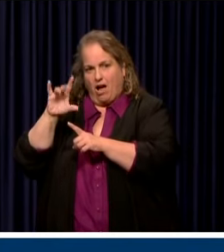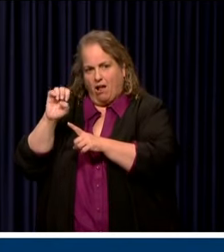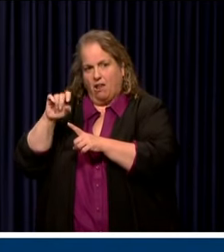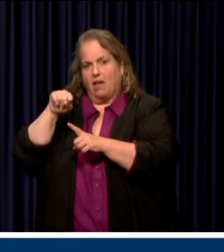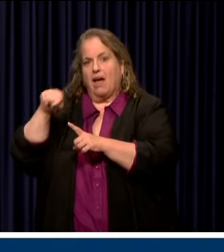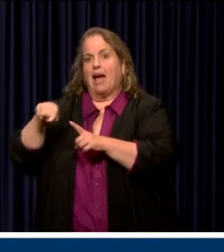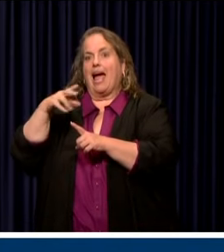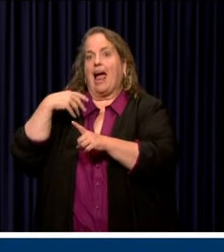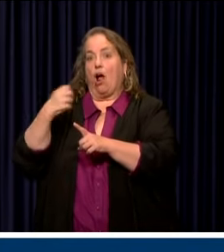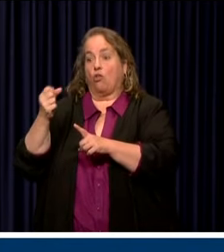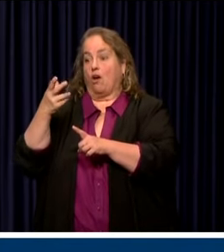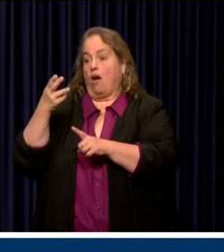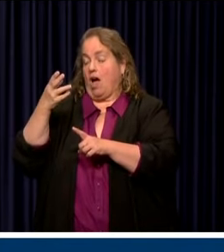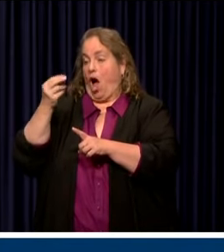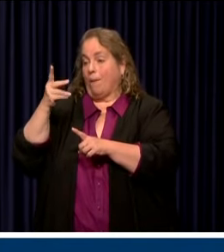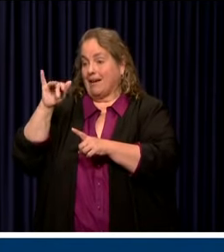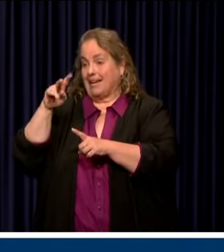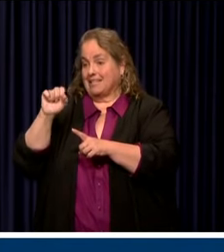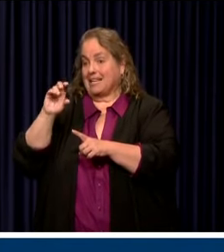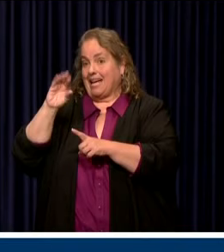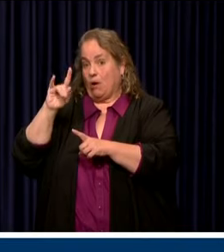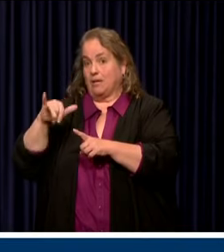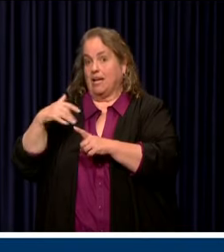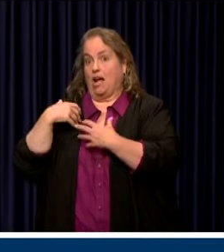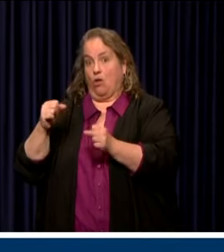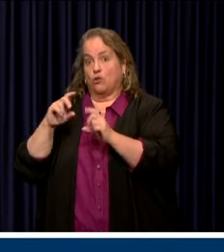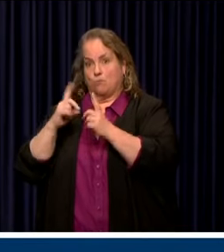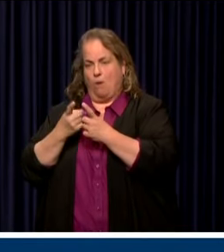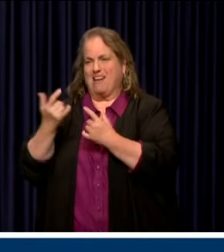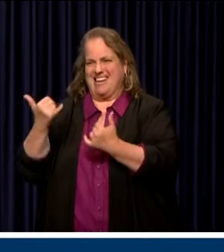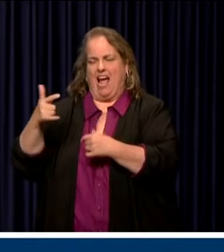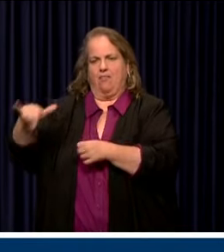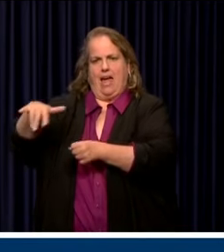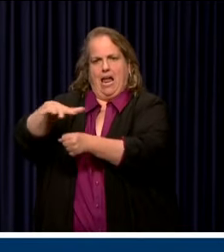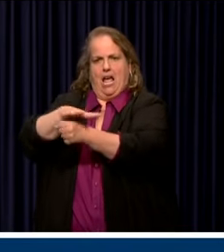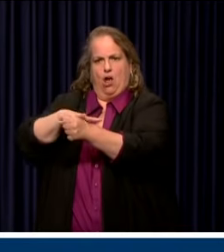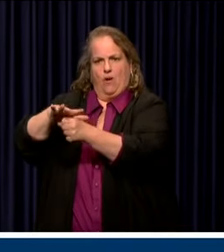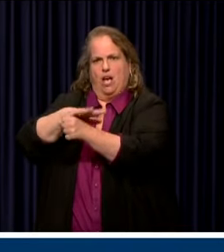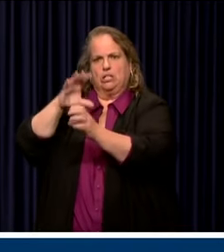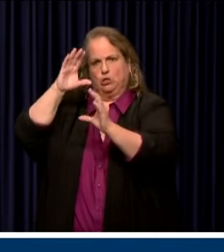I DIDN'T DO THAT VERY WELL.